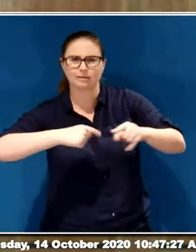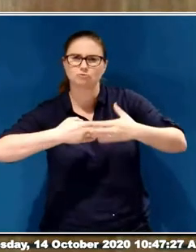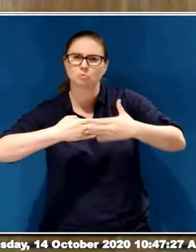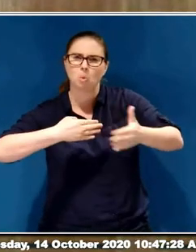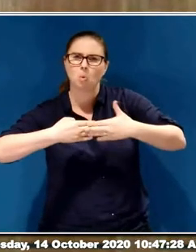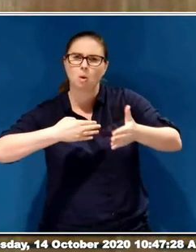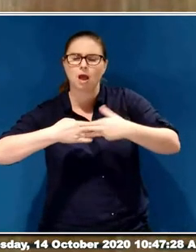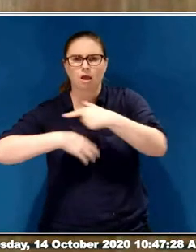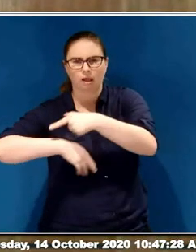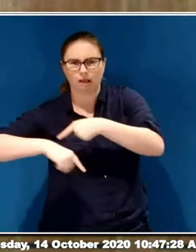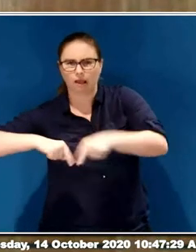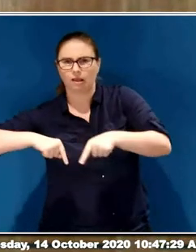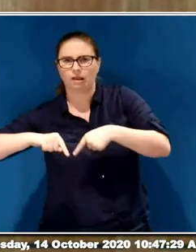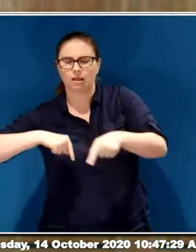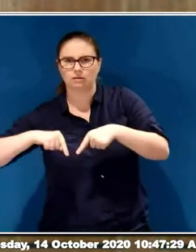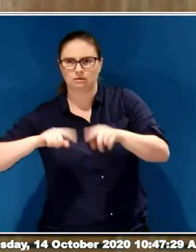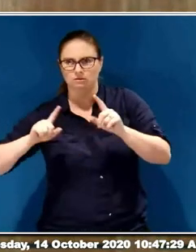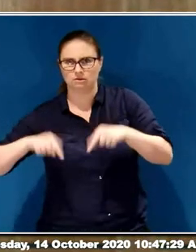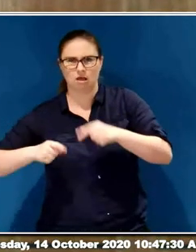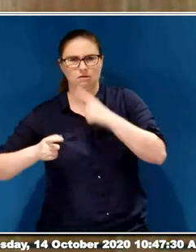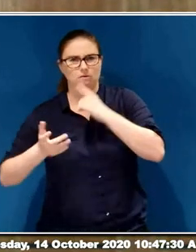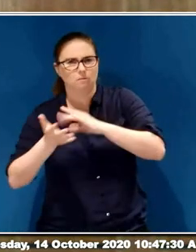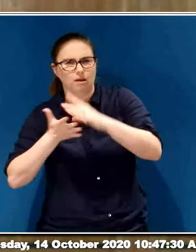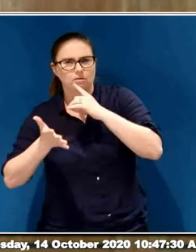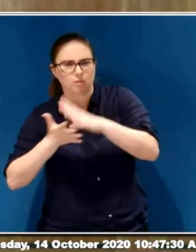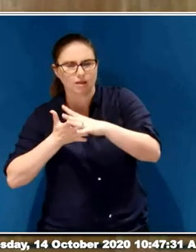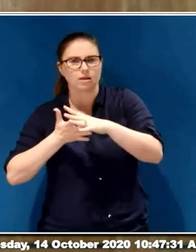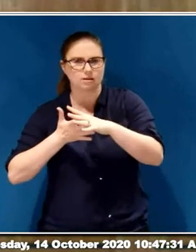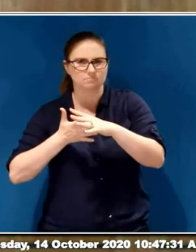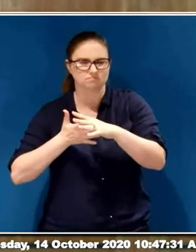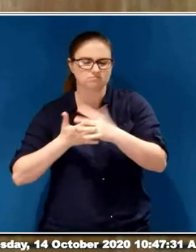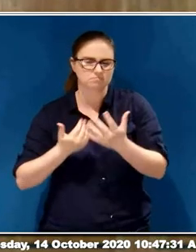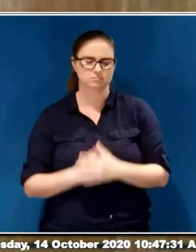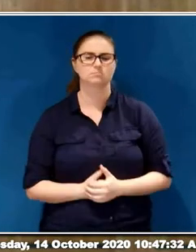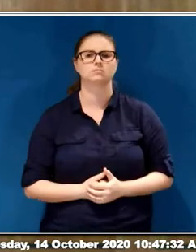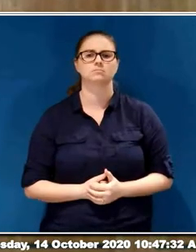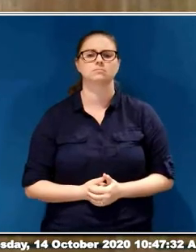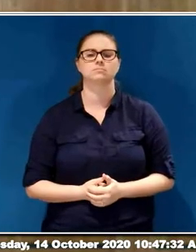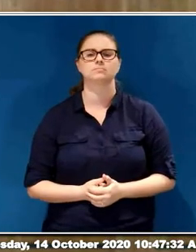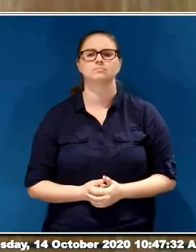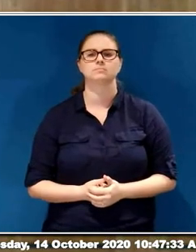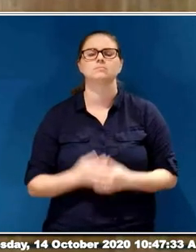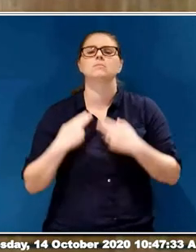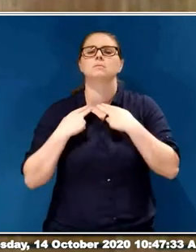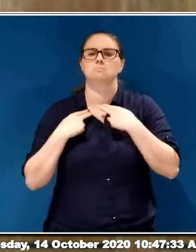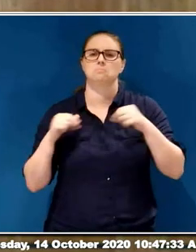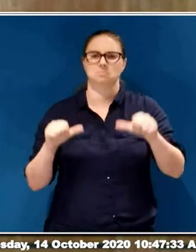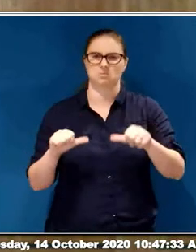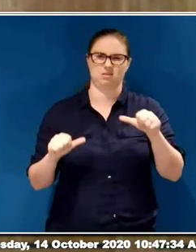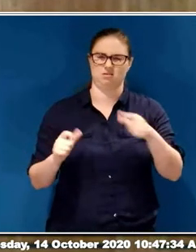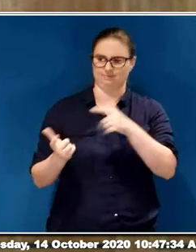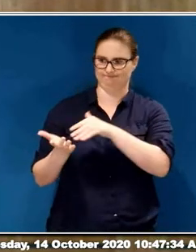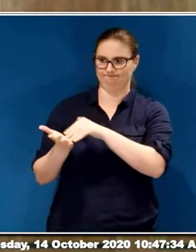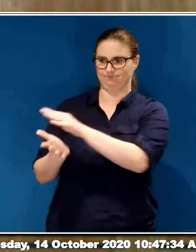And after he was suspended --- he was suspended for verbal abuse, wasn't he? That's correct.